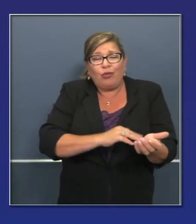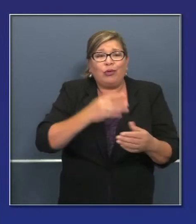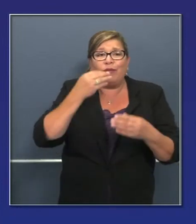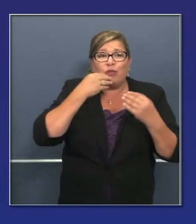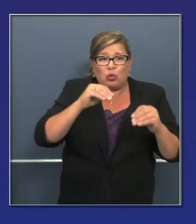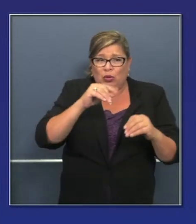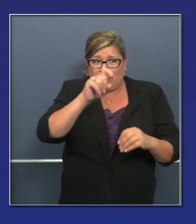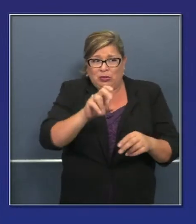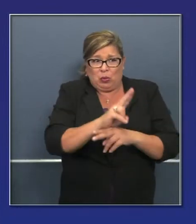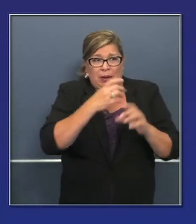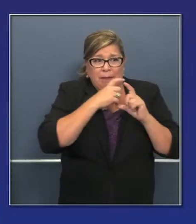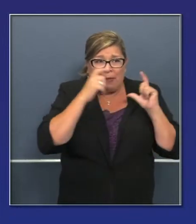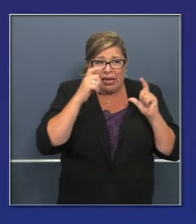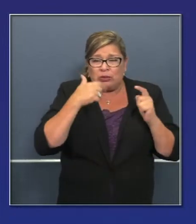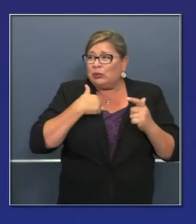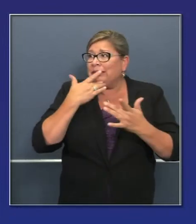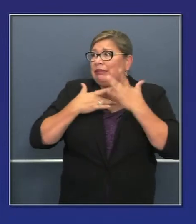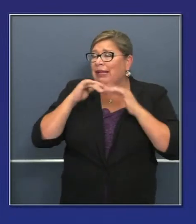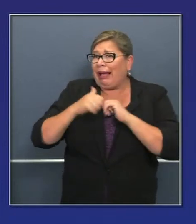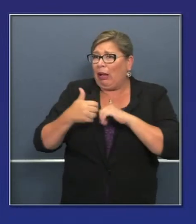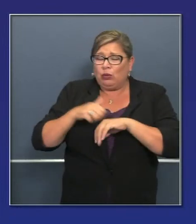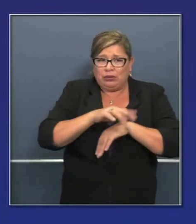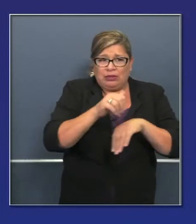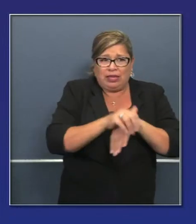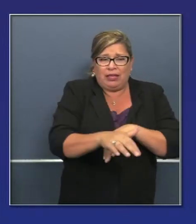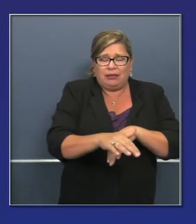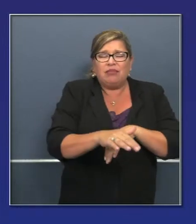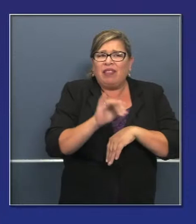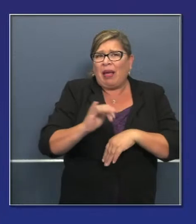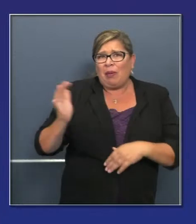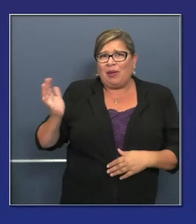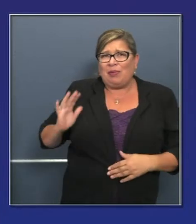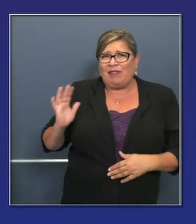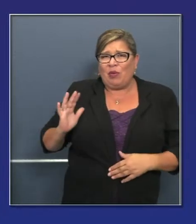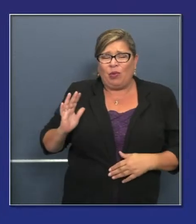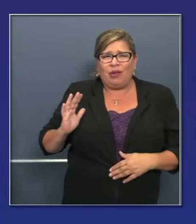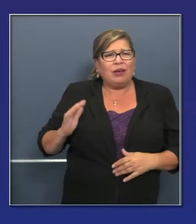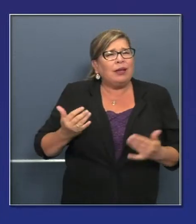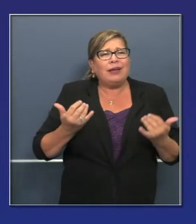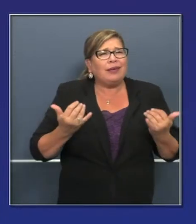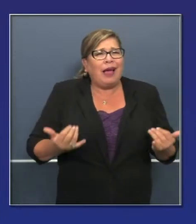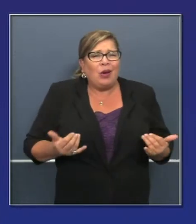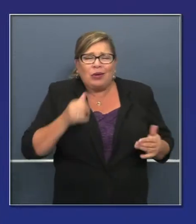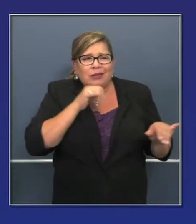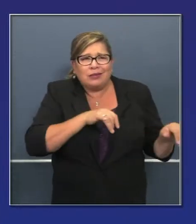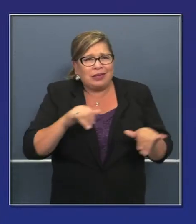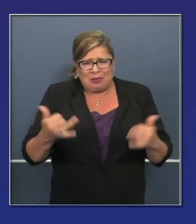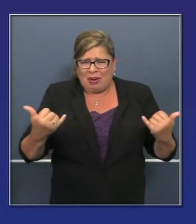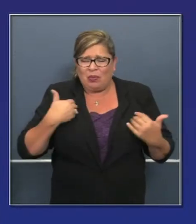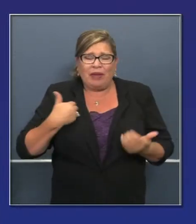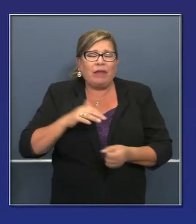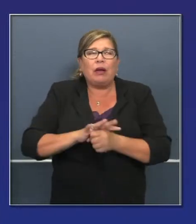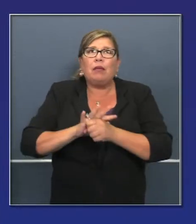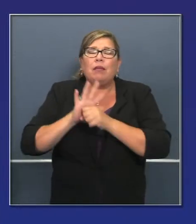have an abundance of face masks in the state of California a hundreds of millions over 200 million